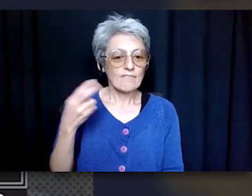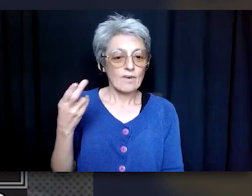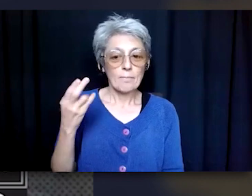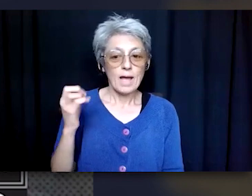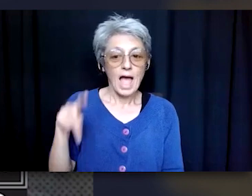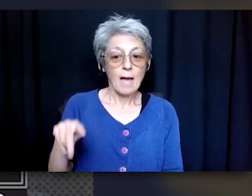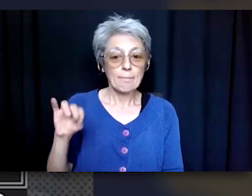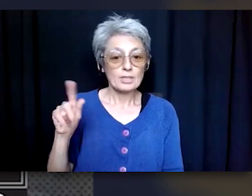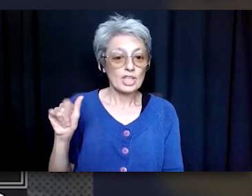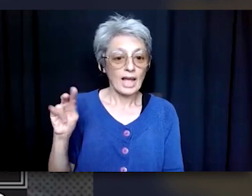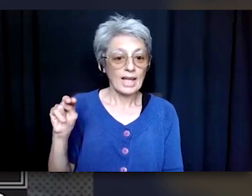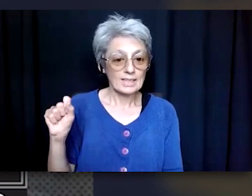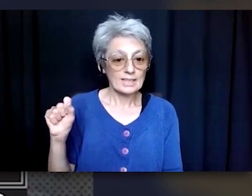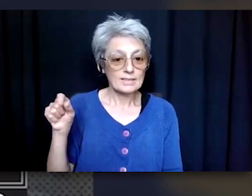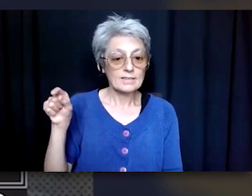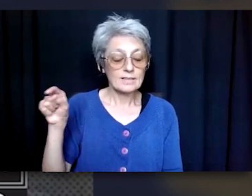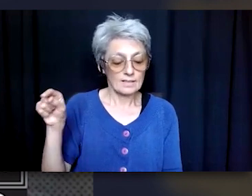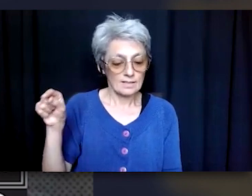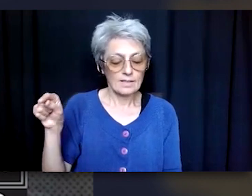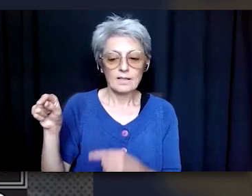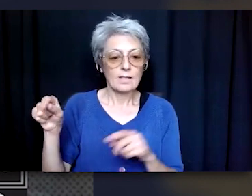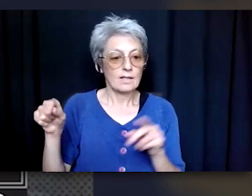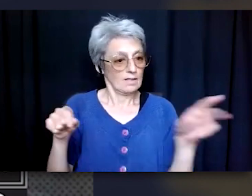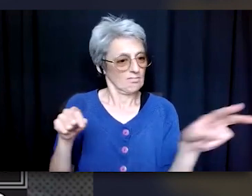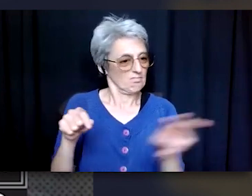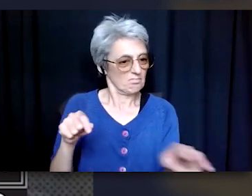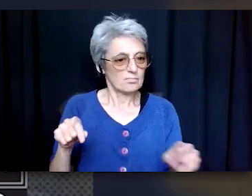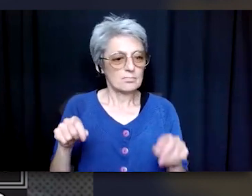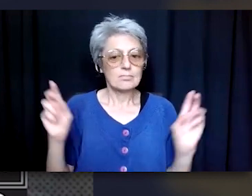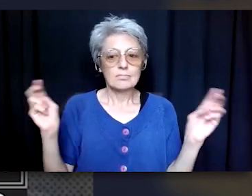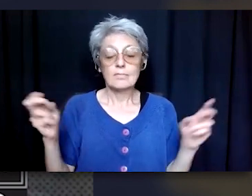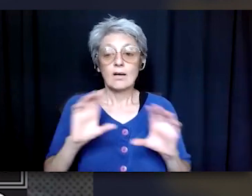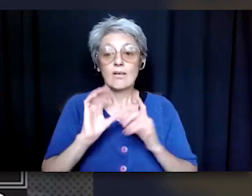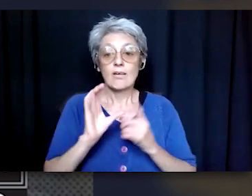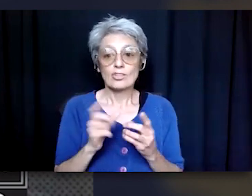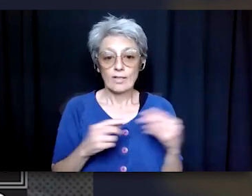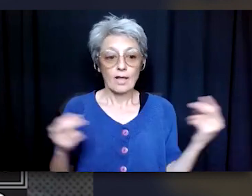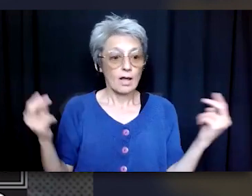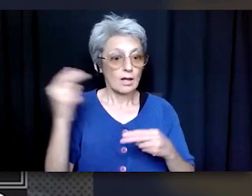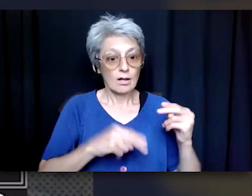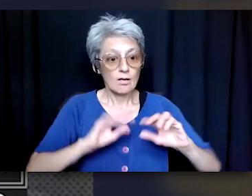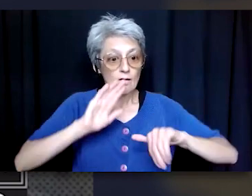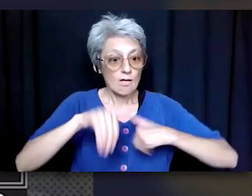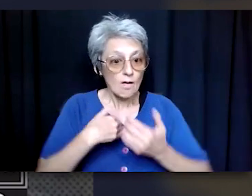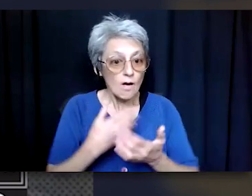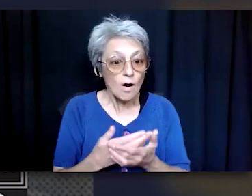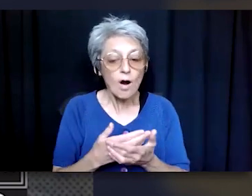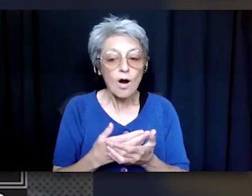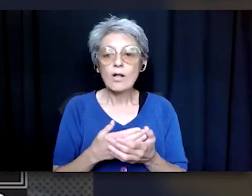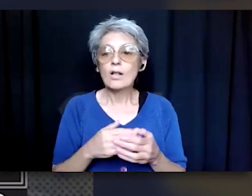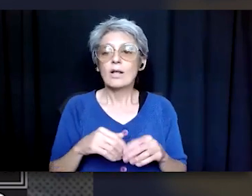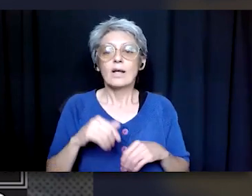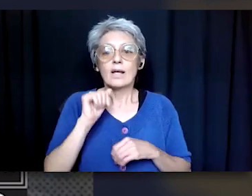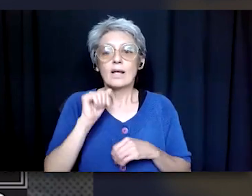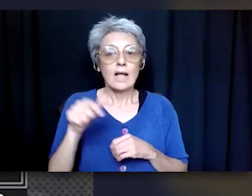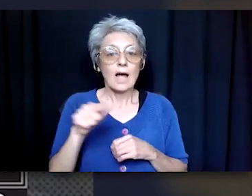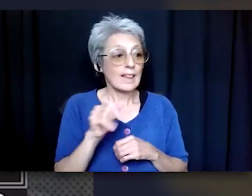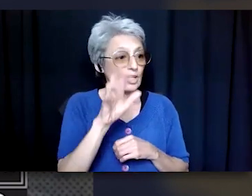culture shifts the focus of literacy from one of individual expression to one of involvement.